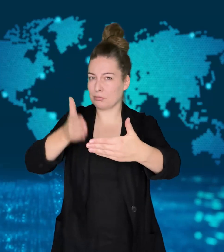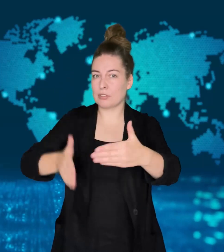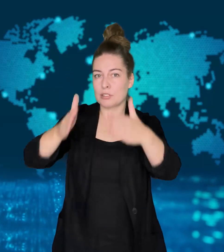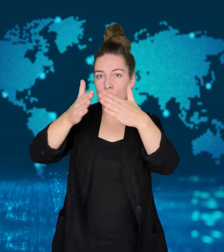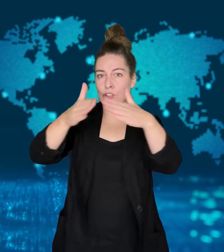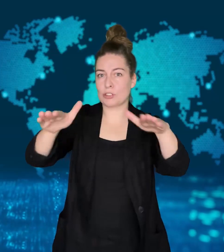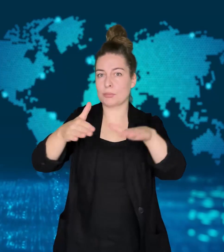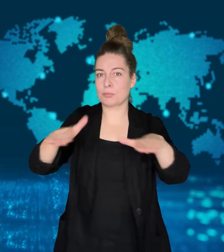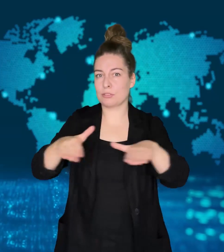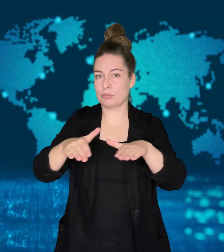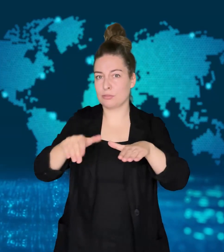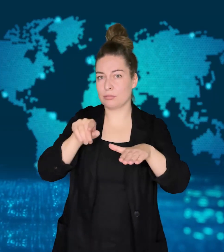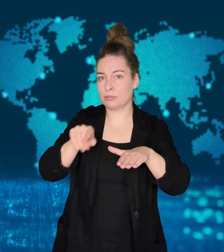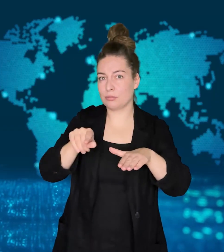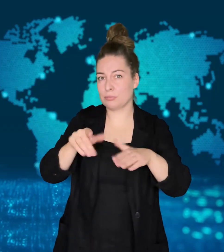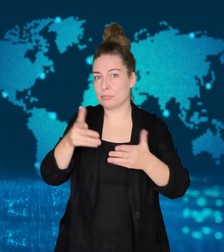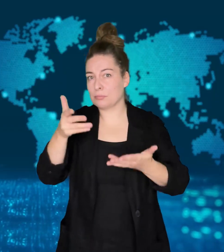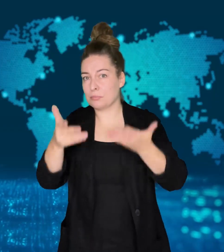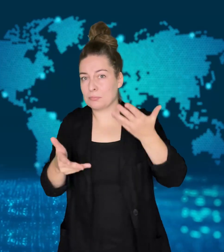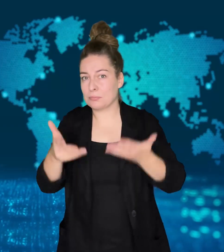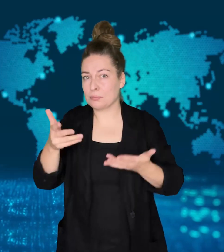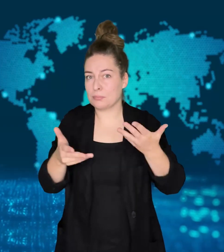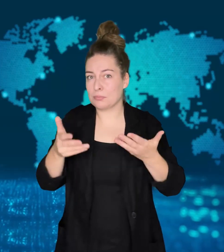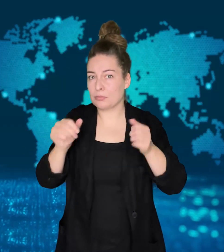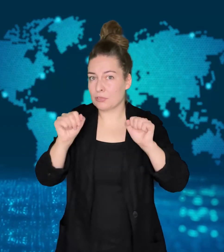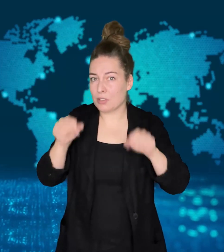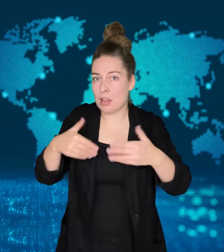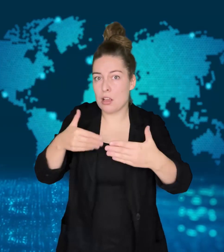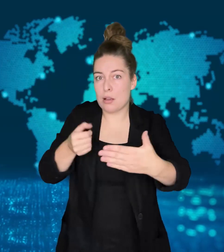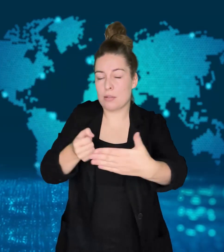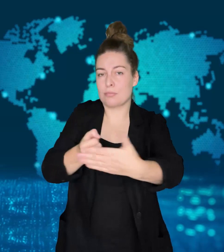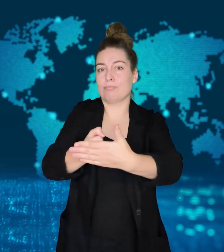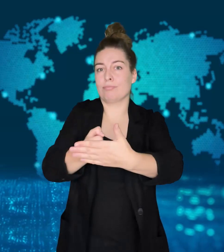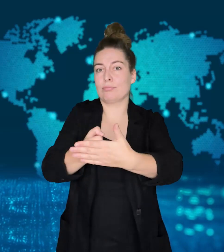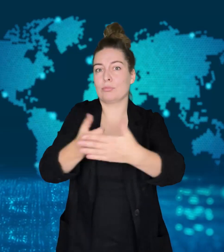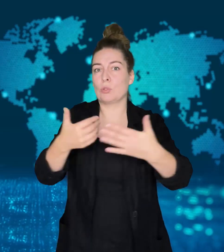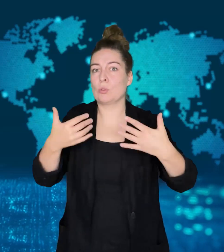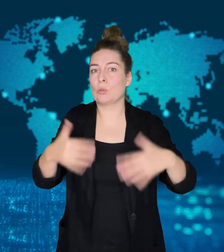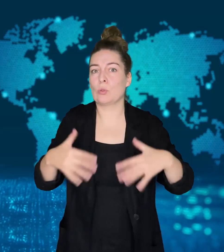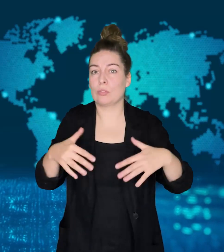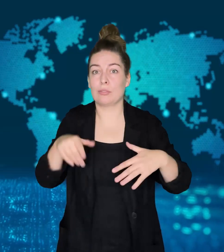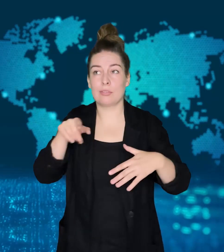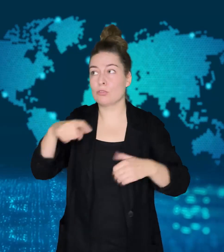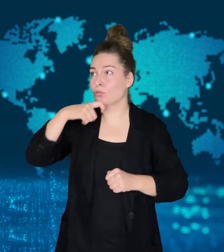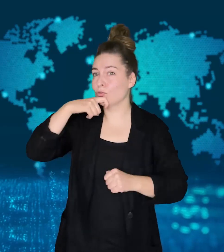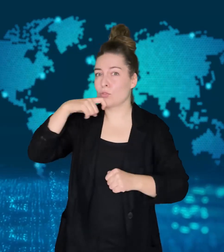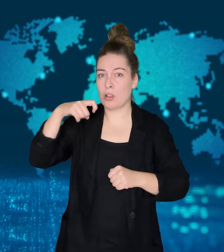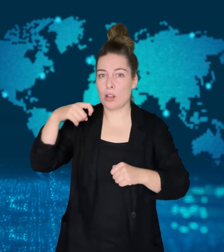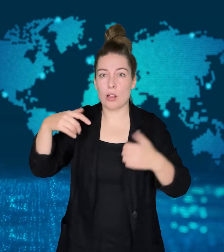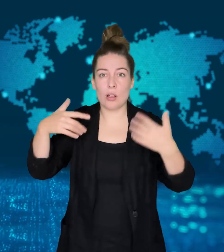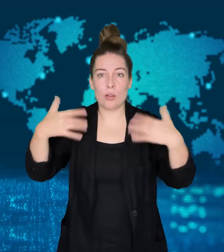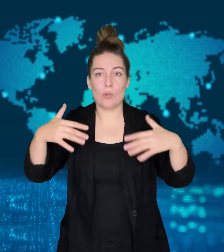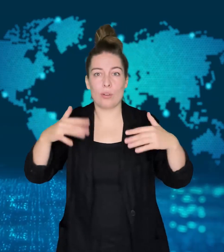at least December, but the Ministry hopes that at that point El Nino will peak.